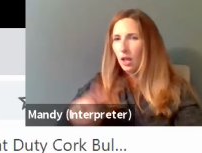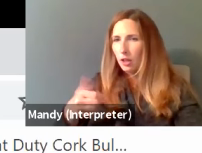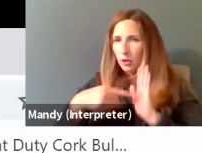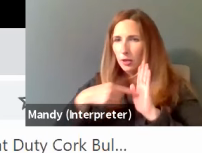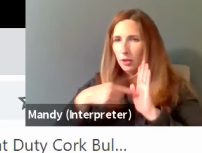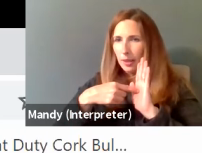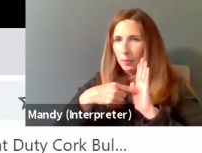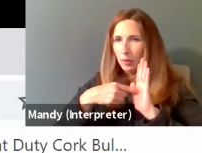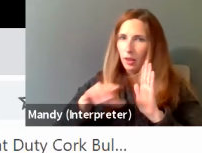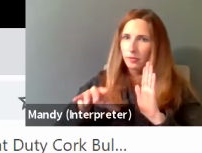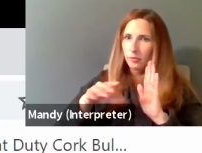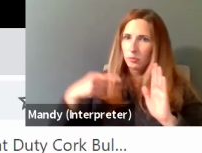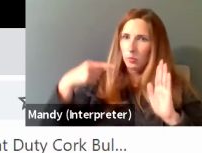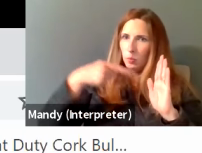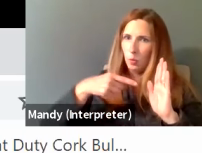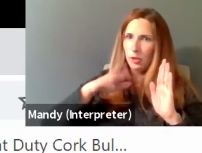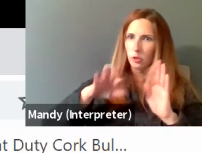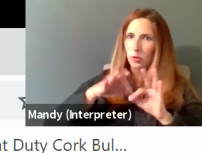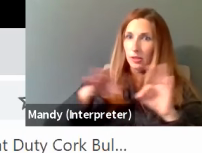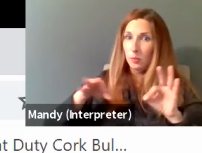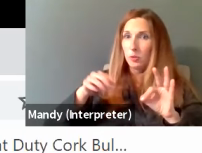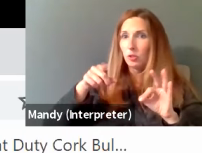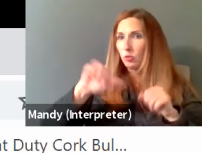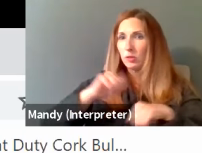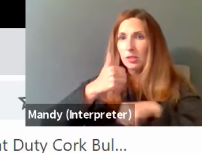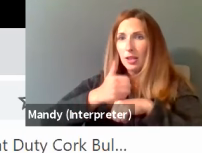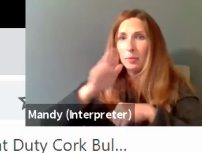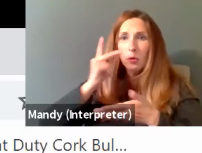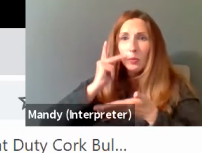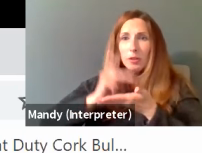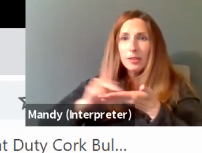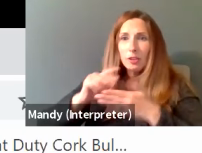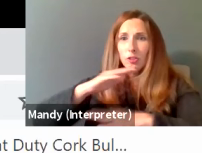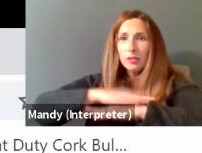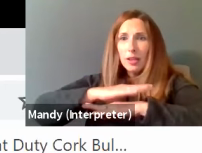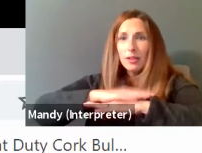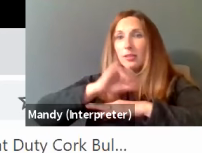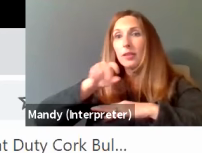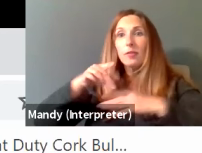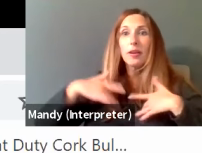This is something you could have at your reception desk at an event that if you're out in the community,